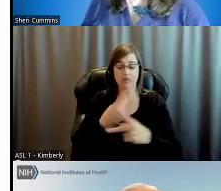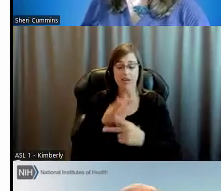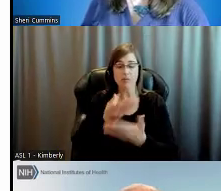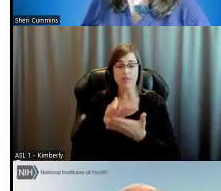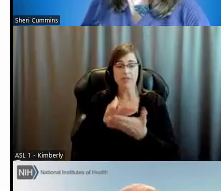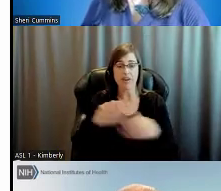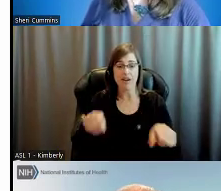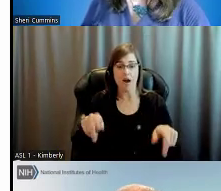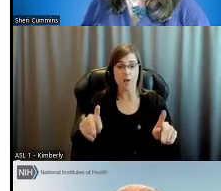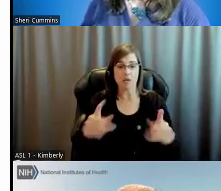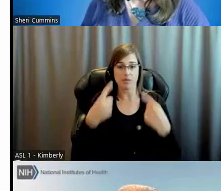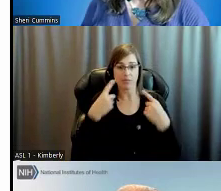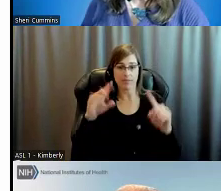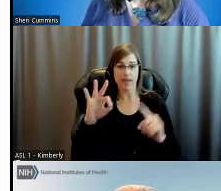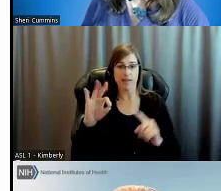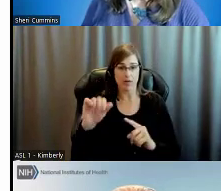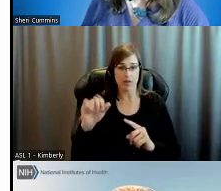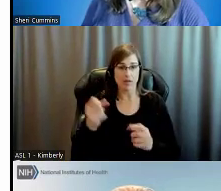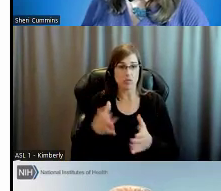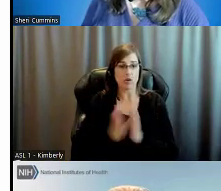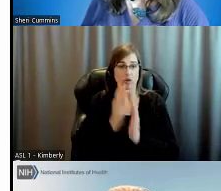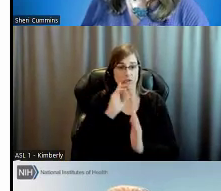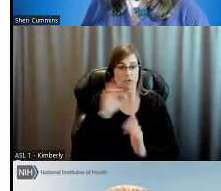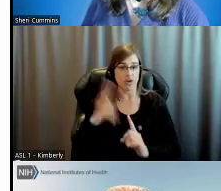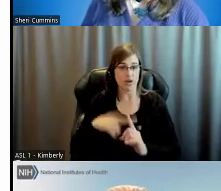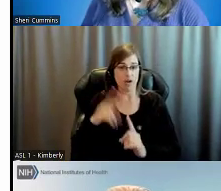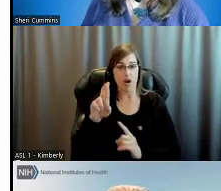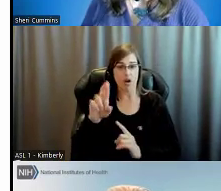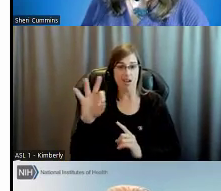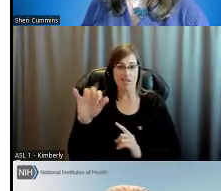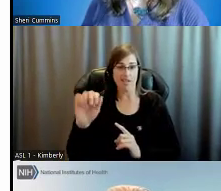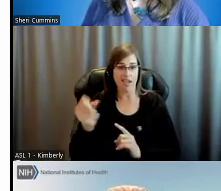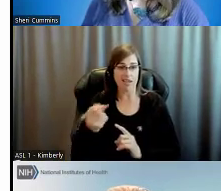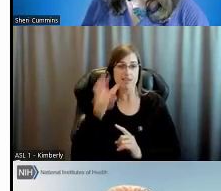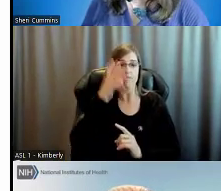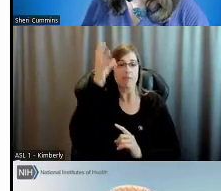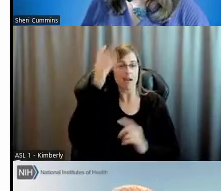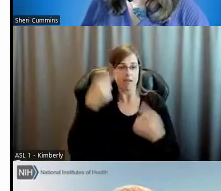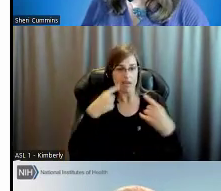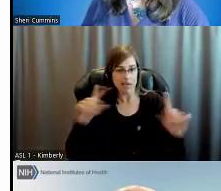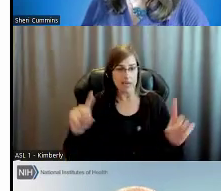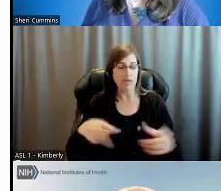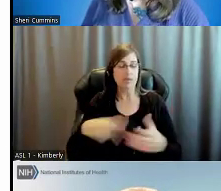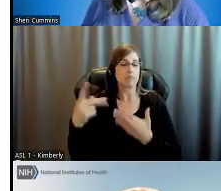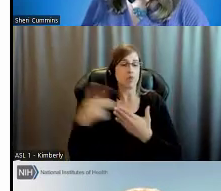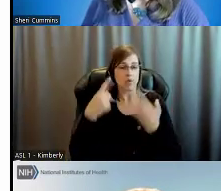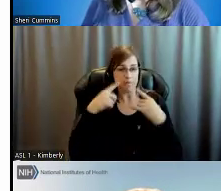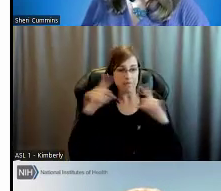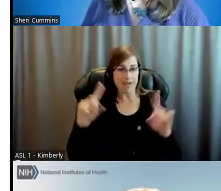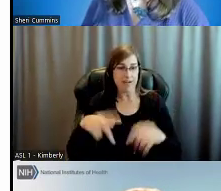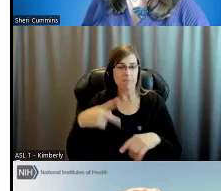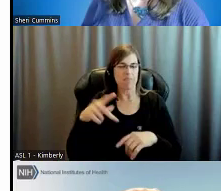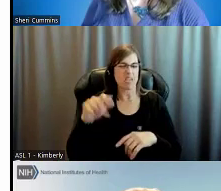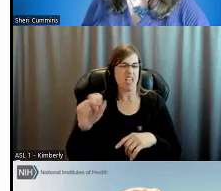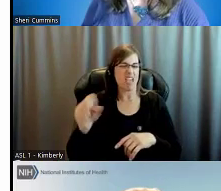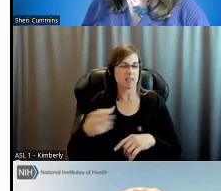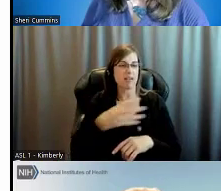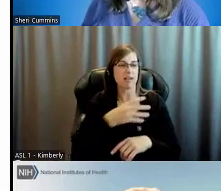We have Requests for Applications or RFAs, Parent Announcements, Program Announcements, or PAs, and Notices of Special Interest.